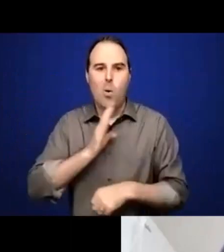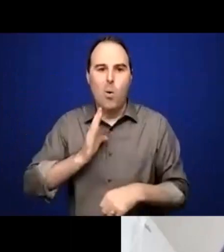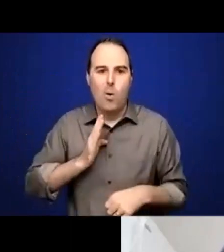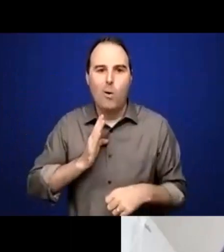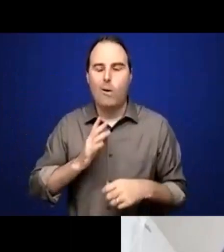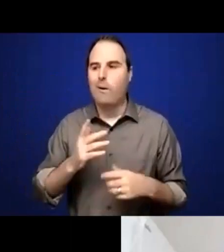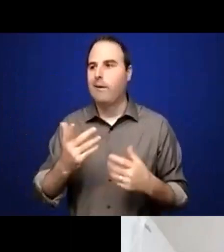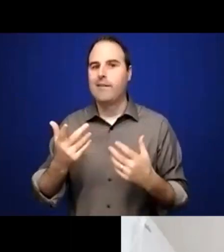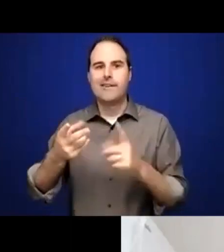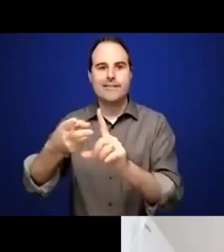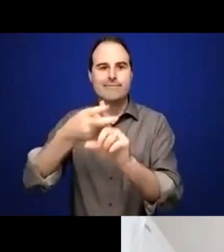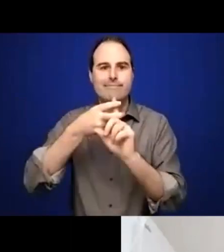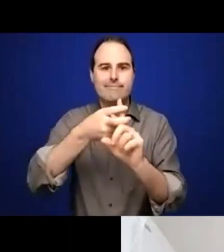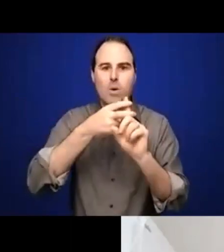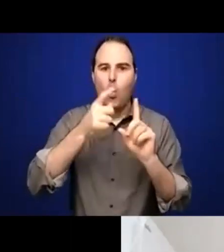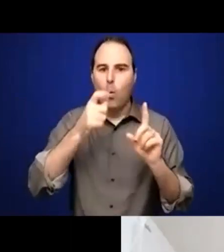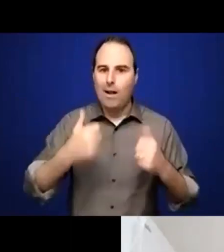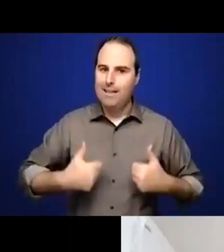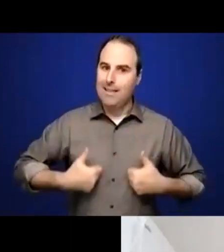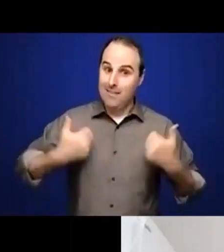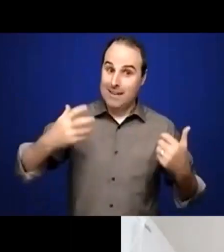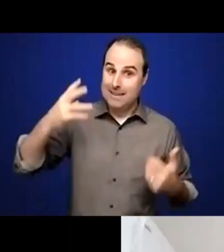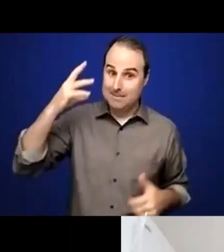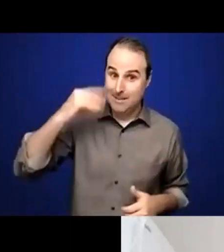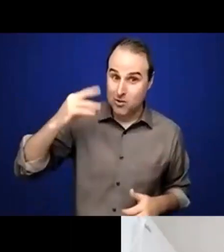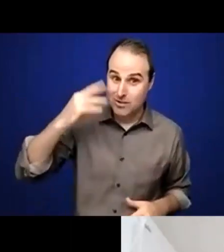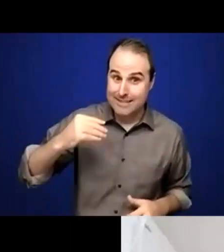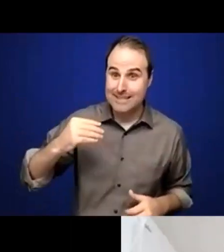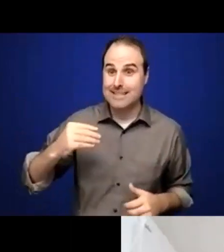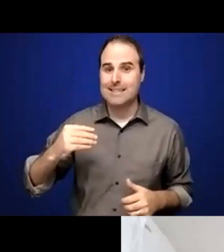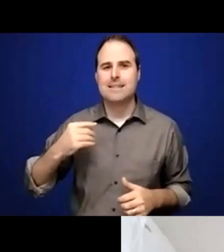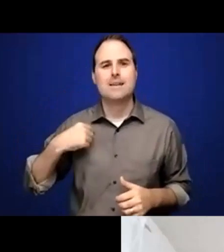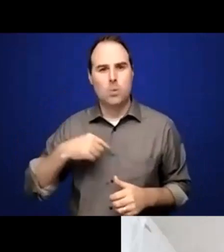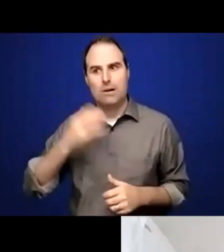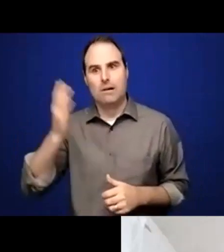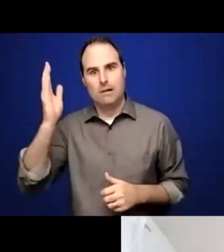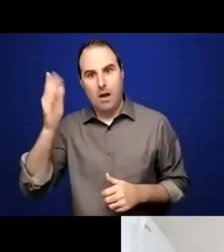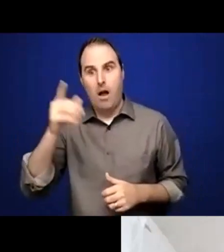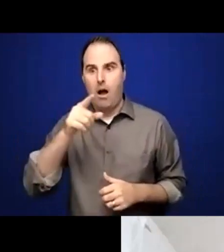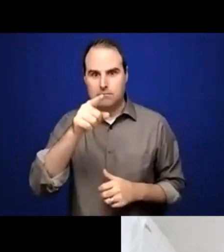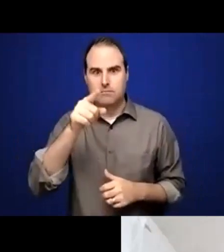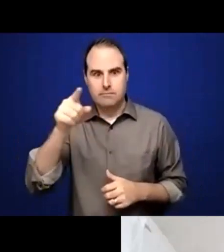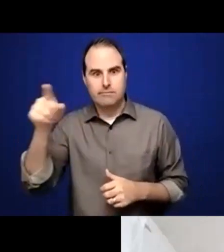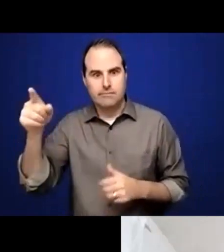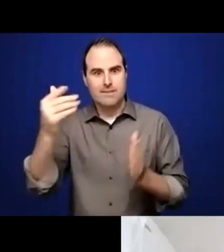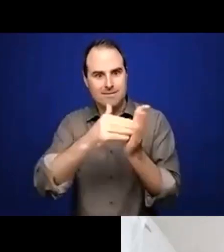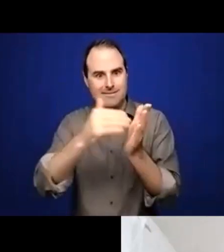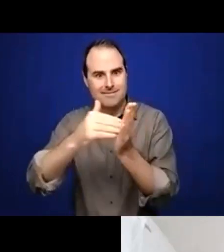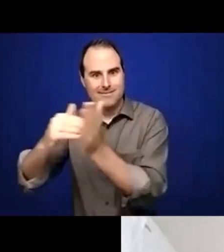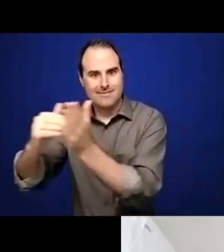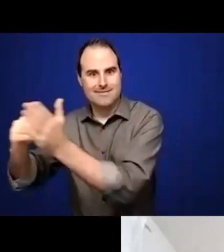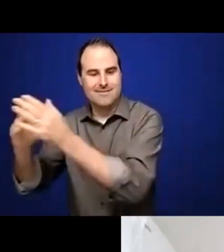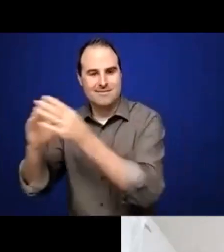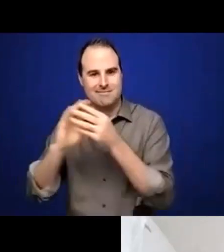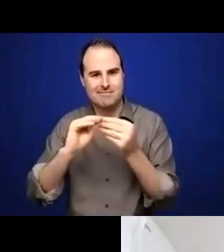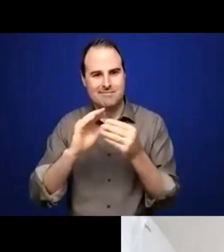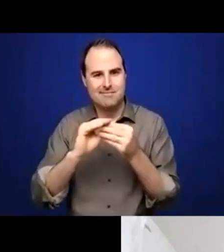So one thing that it was--